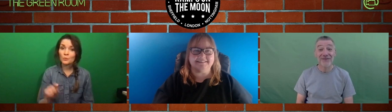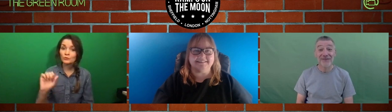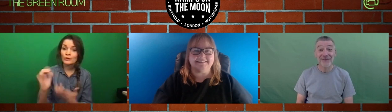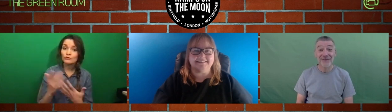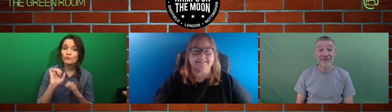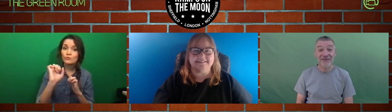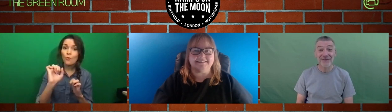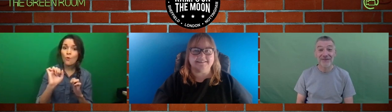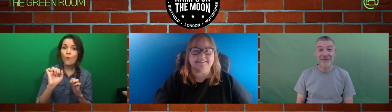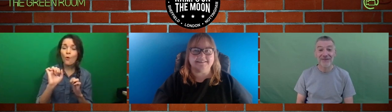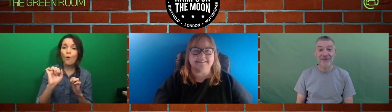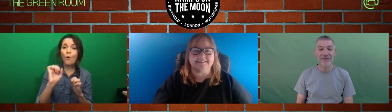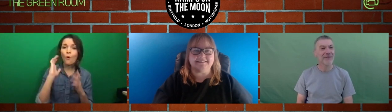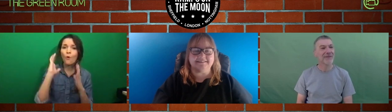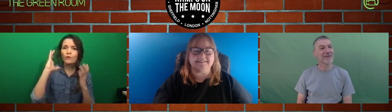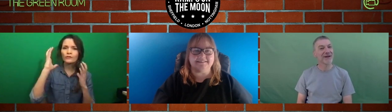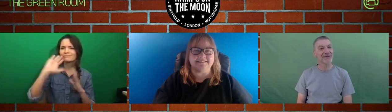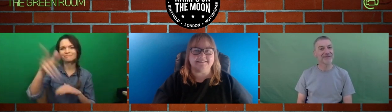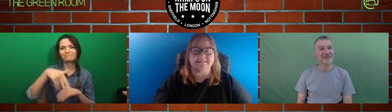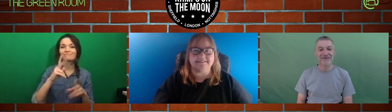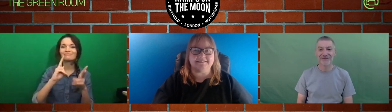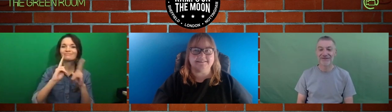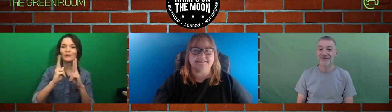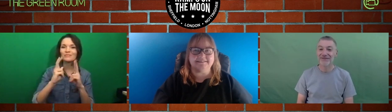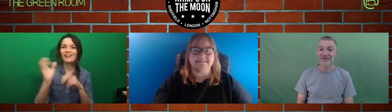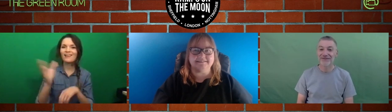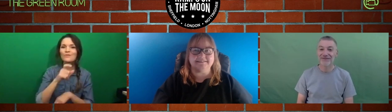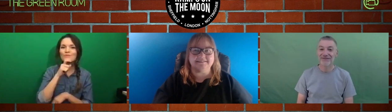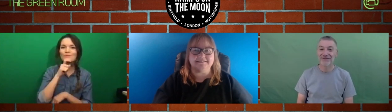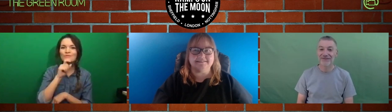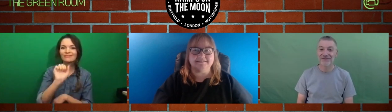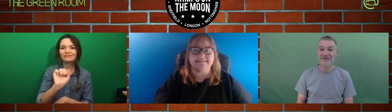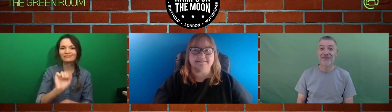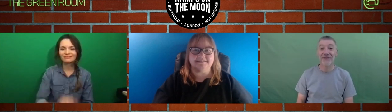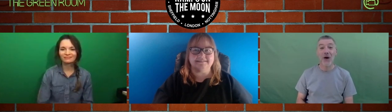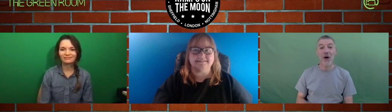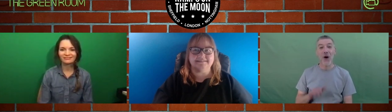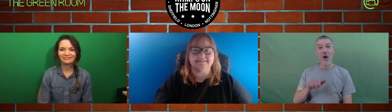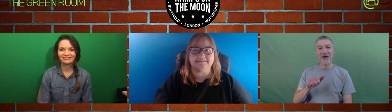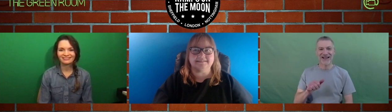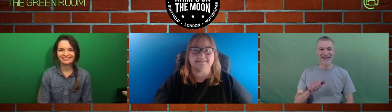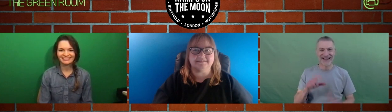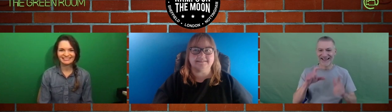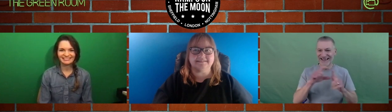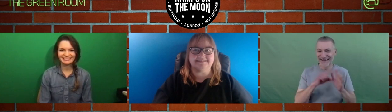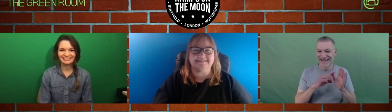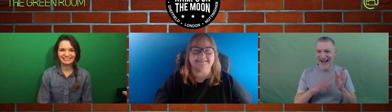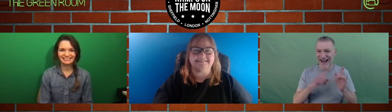BSL interpreter? RH: Oh yes, Dave.